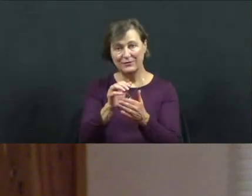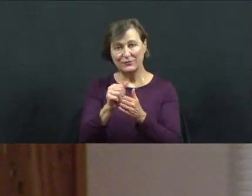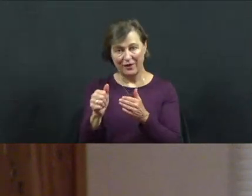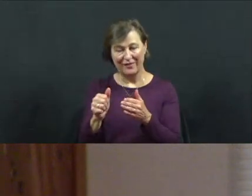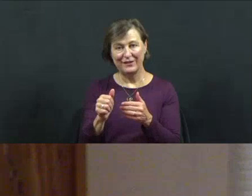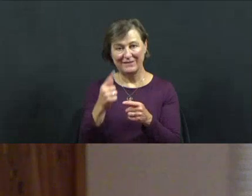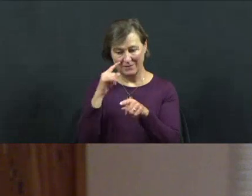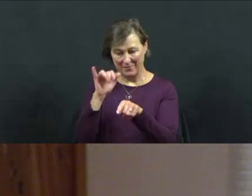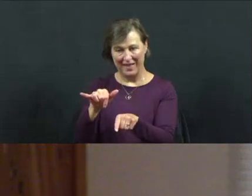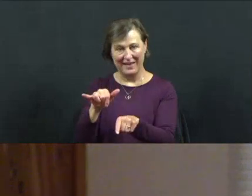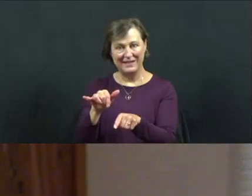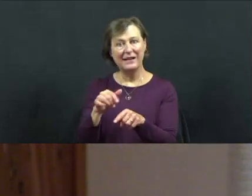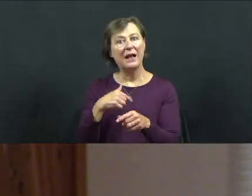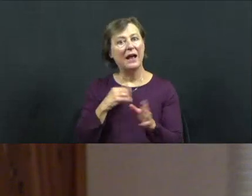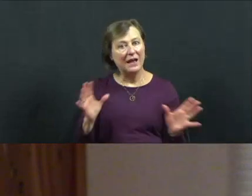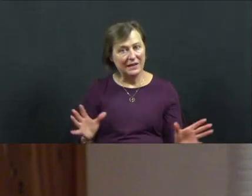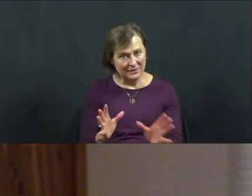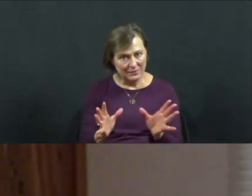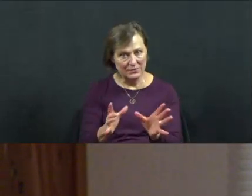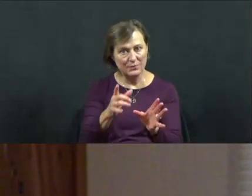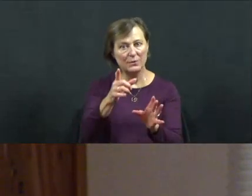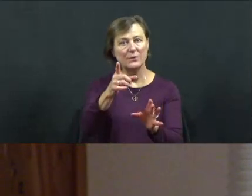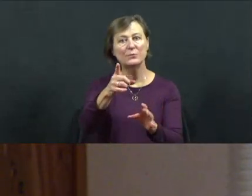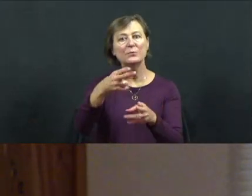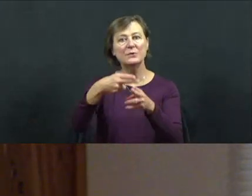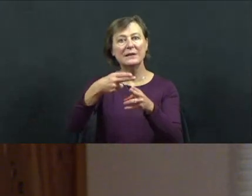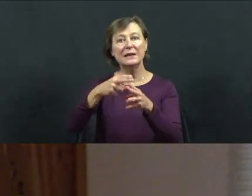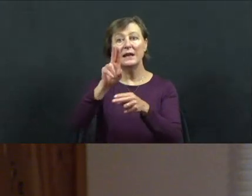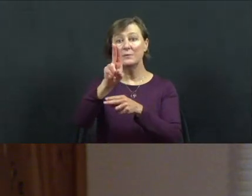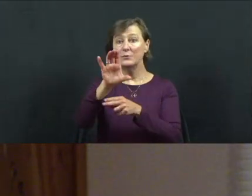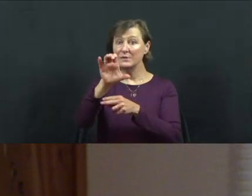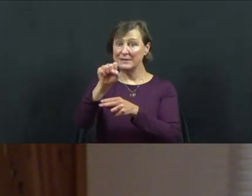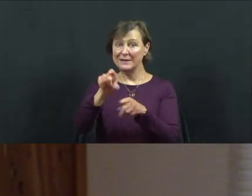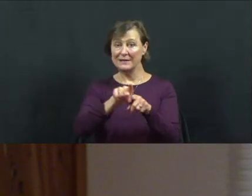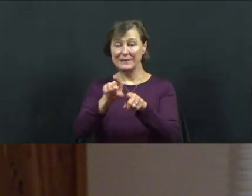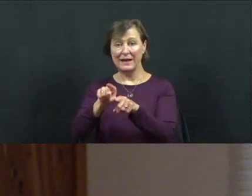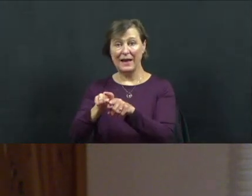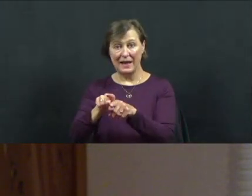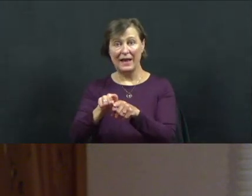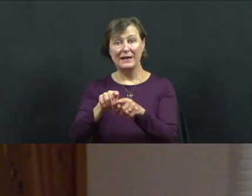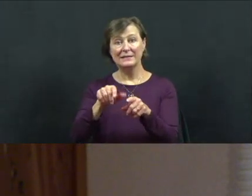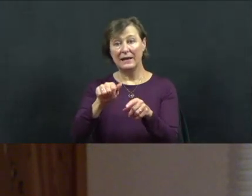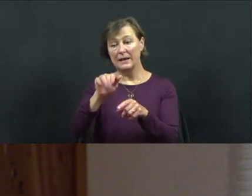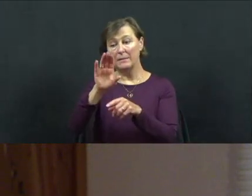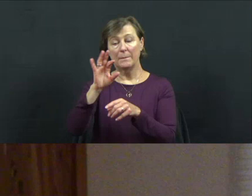I encourage you to consider naming UUCS as a contingent beneficiary on some